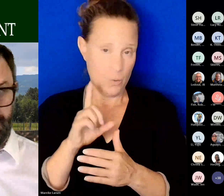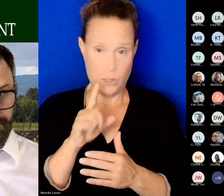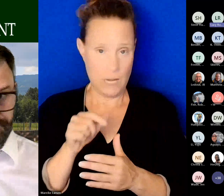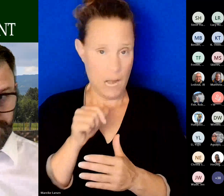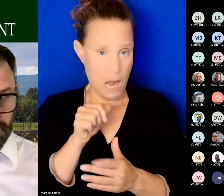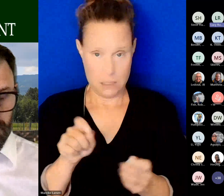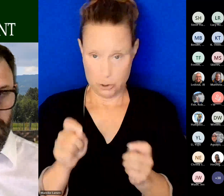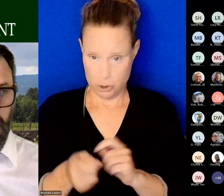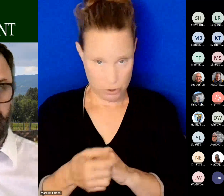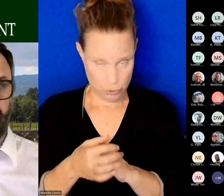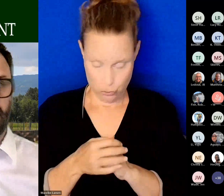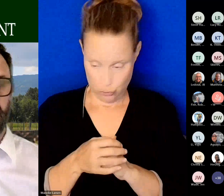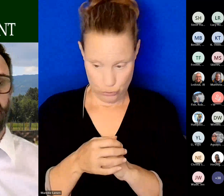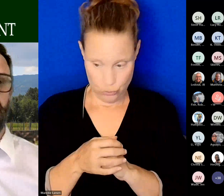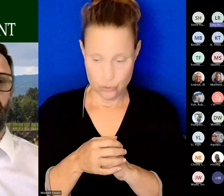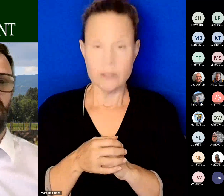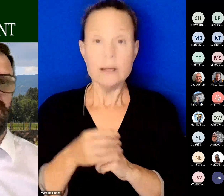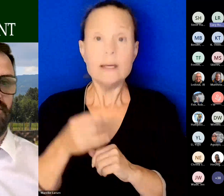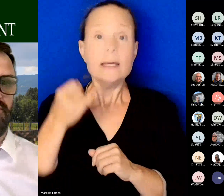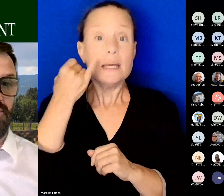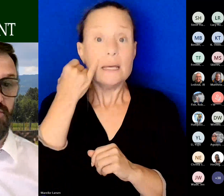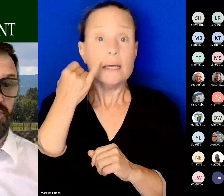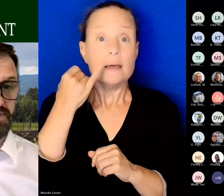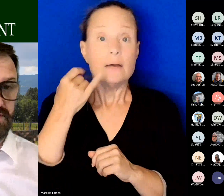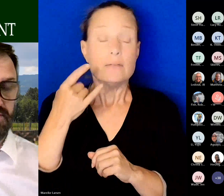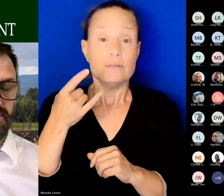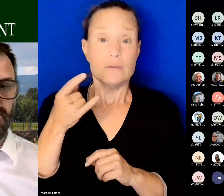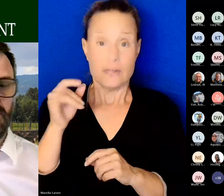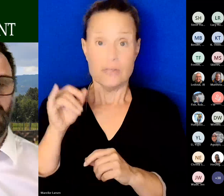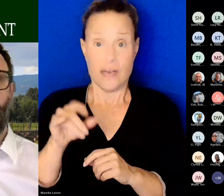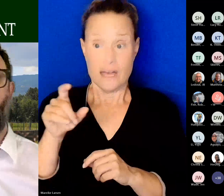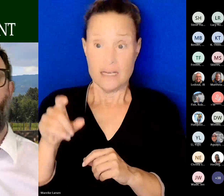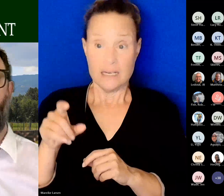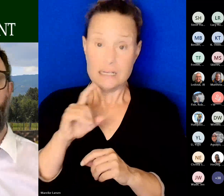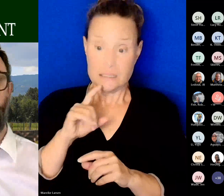which is that if those need to go into a new project area.